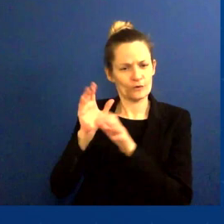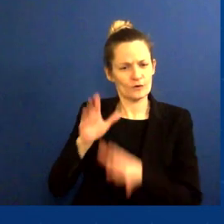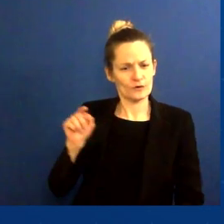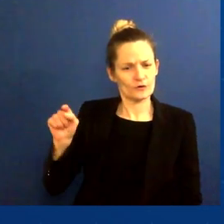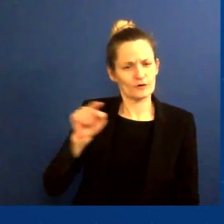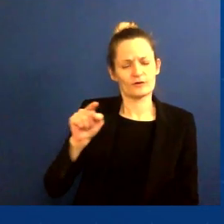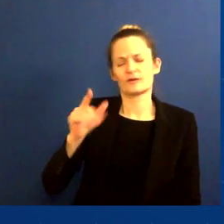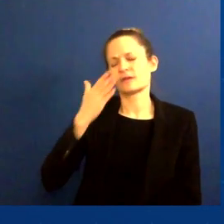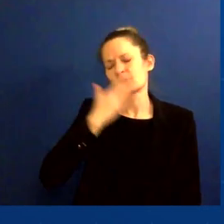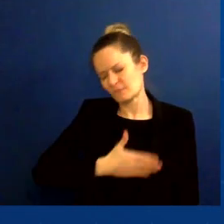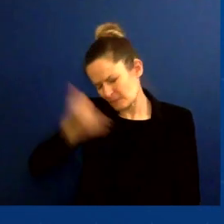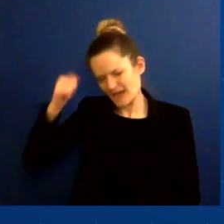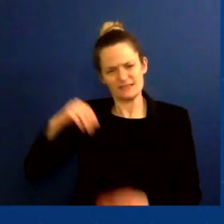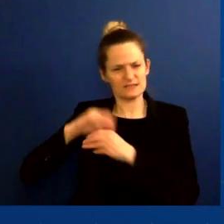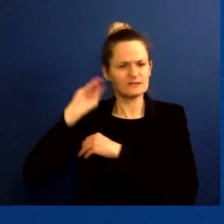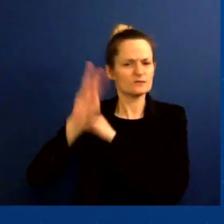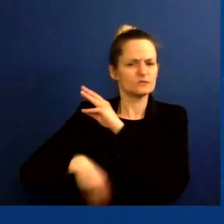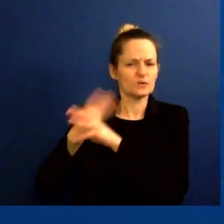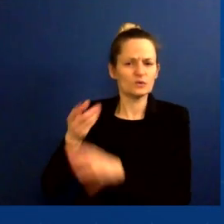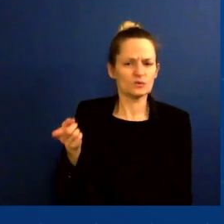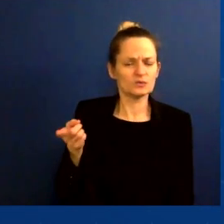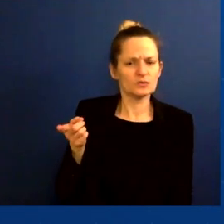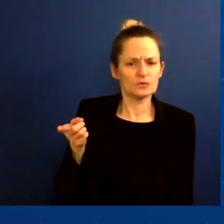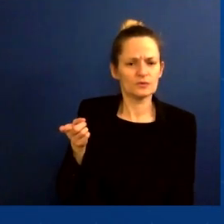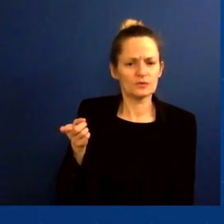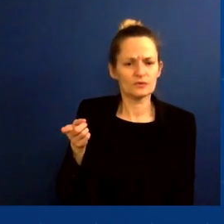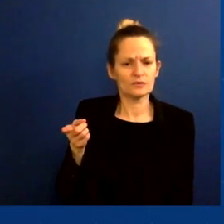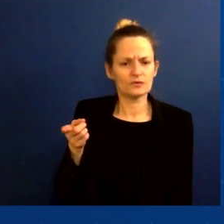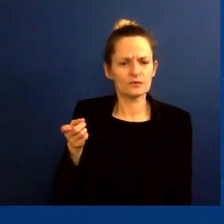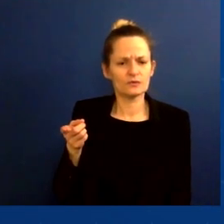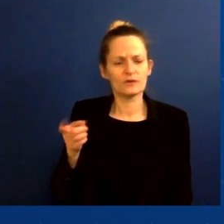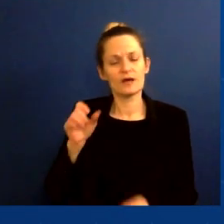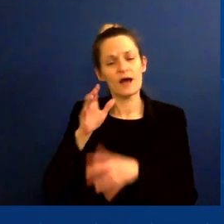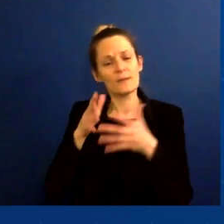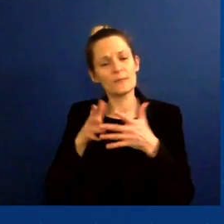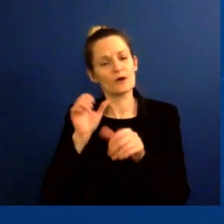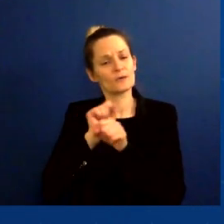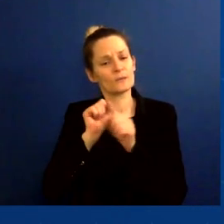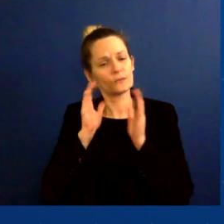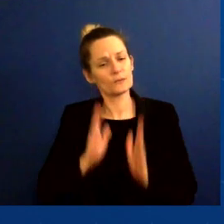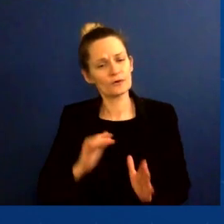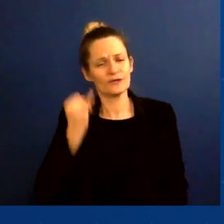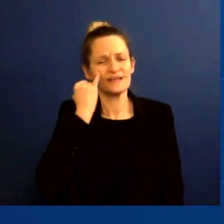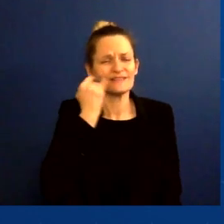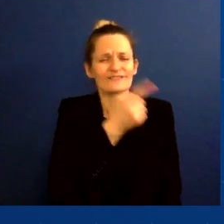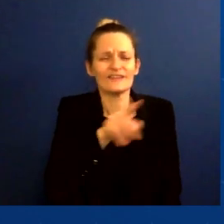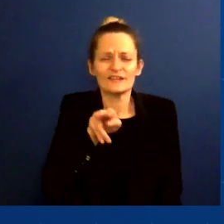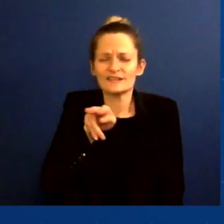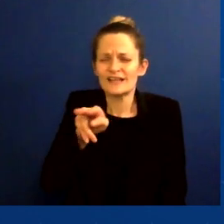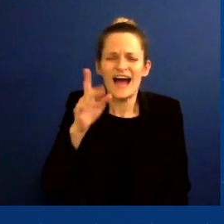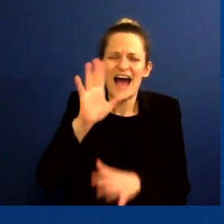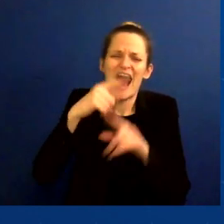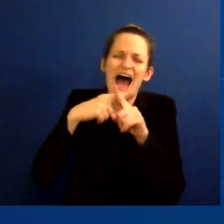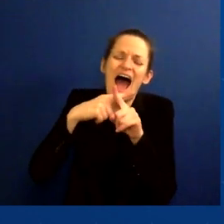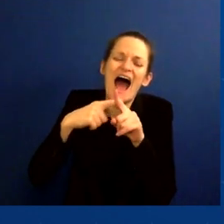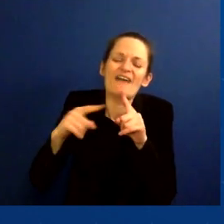American workers who, given just half a chance, have never, ever, ever, ever, ever let their country down, and gotten the job done.